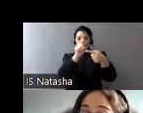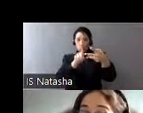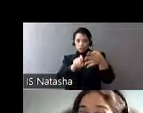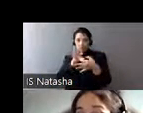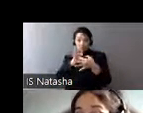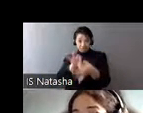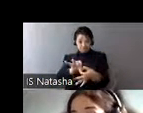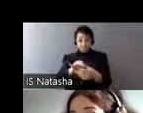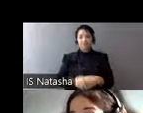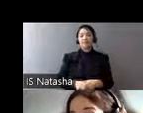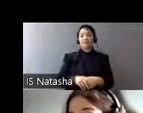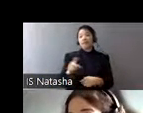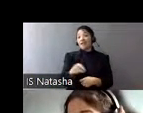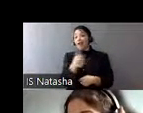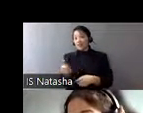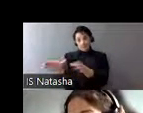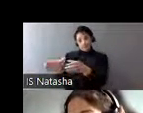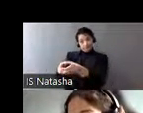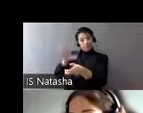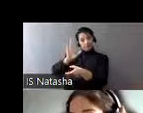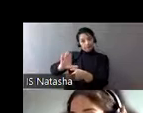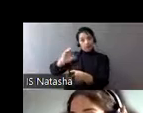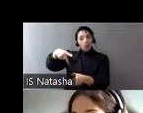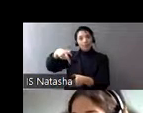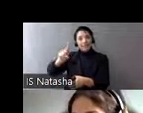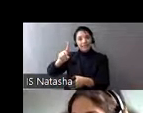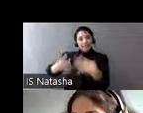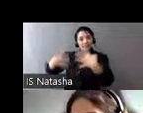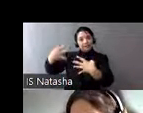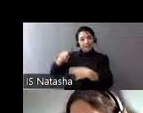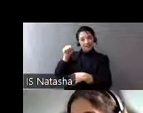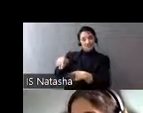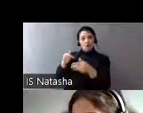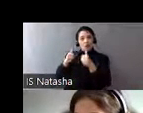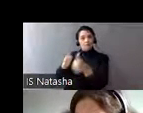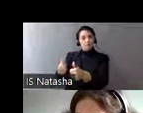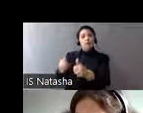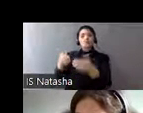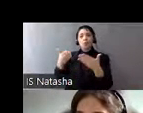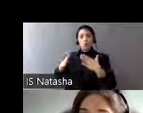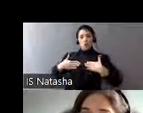And then you have the OPD generated data that is actually based on the human rights model of disability.